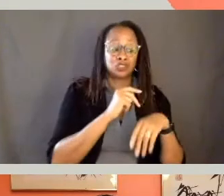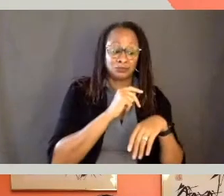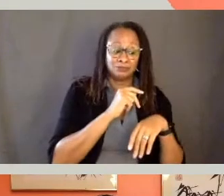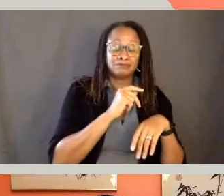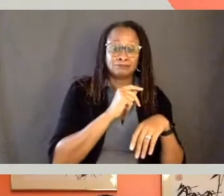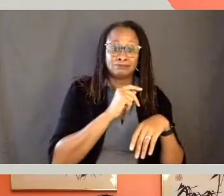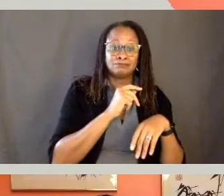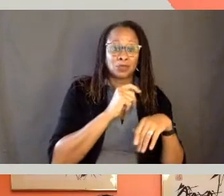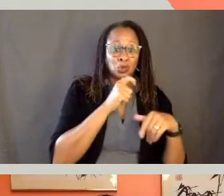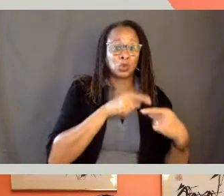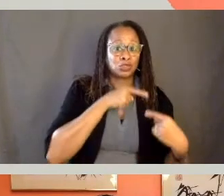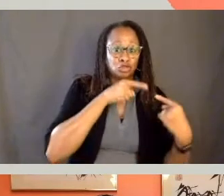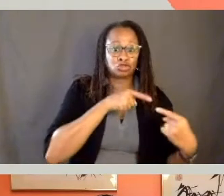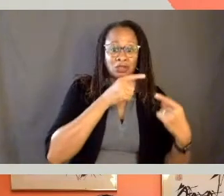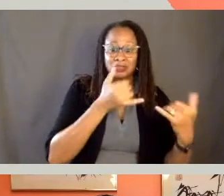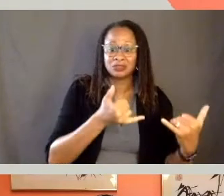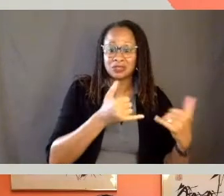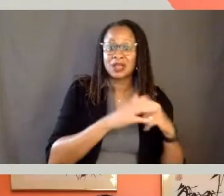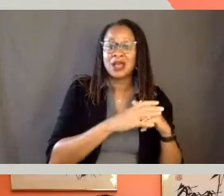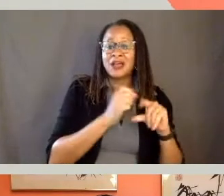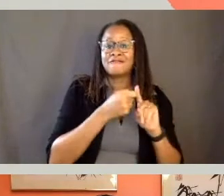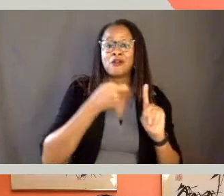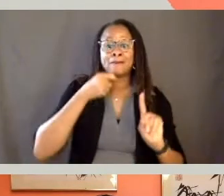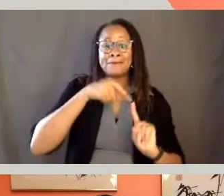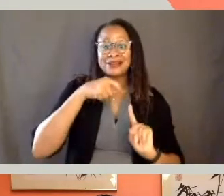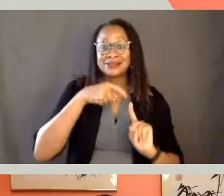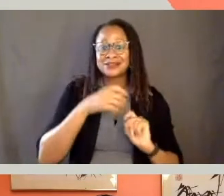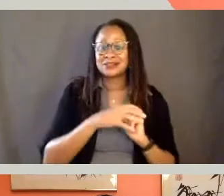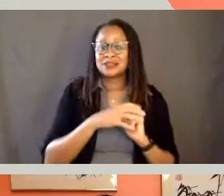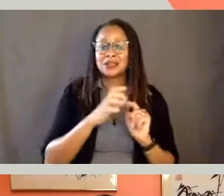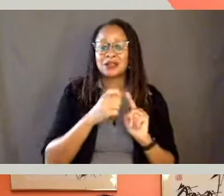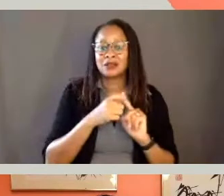Who's today the prime minister in Pakistan, a female supermodel,